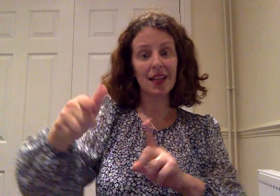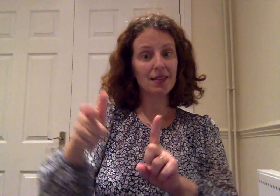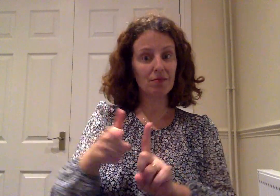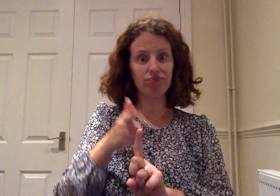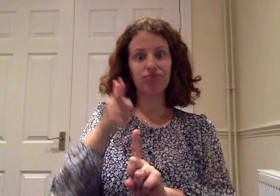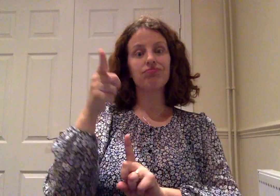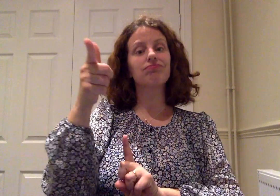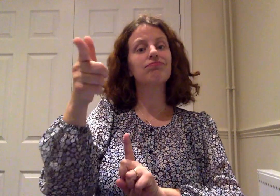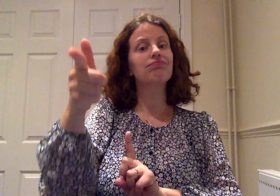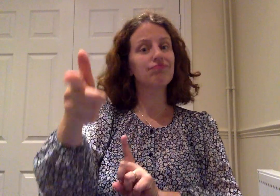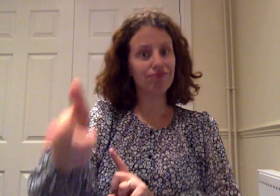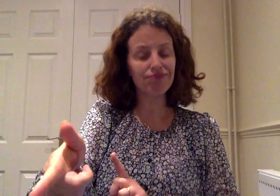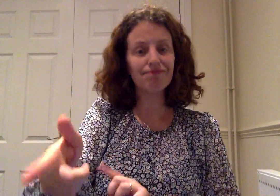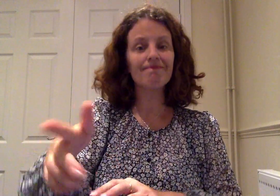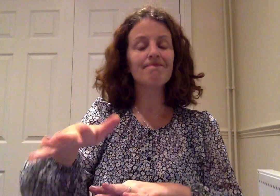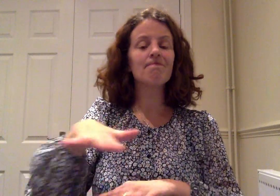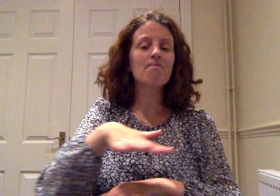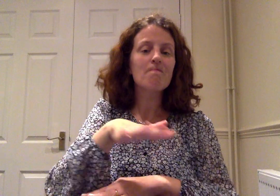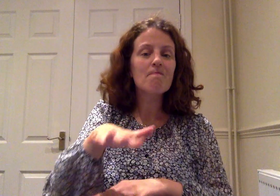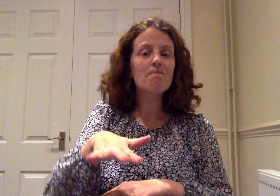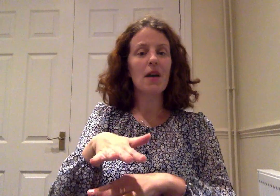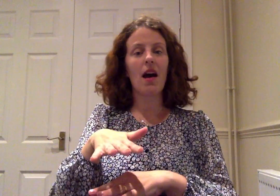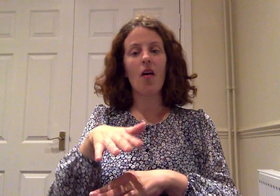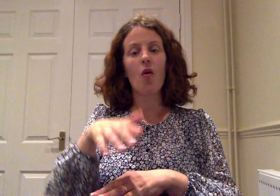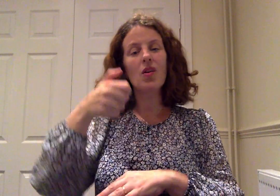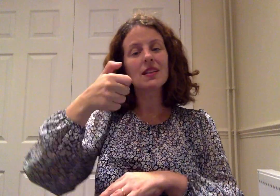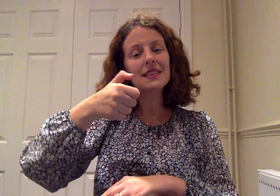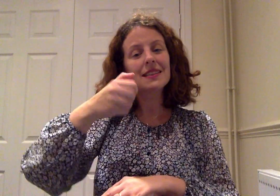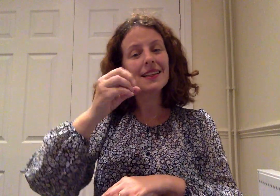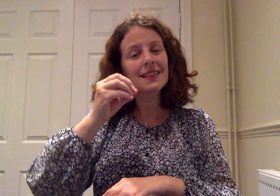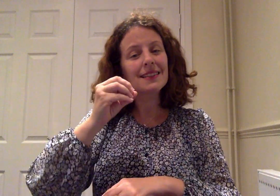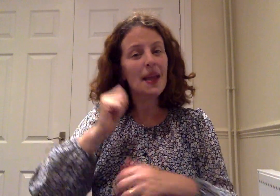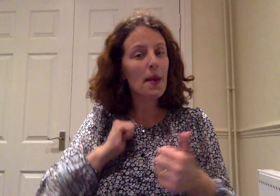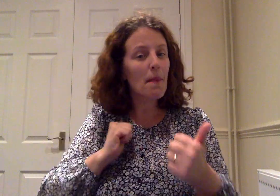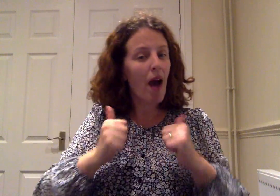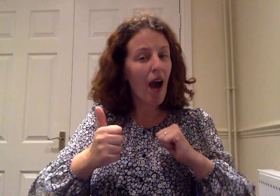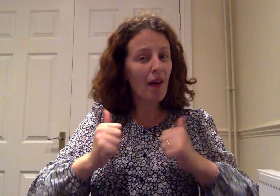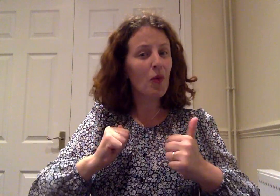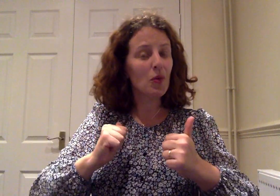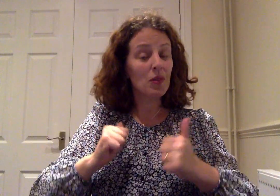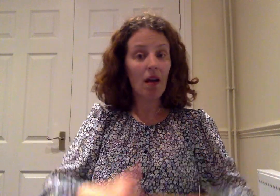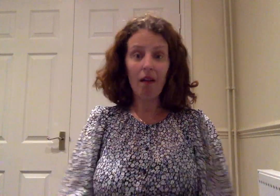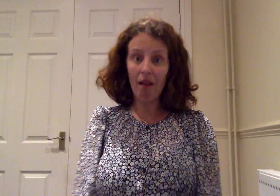Far, about 60 miles."